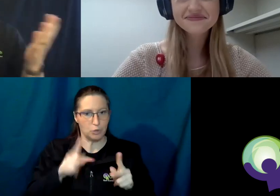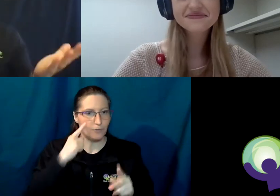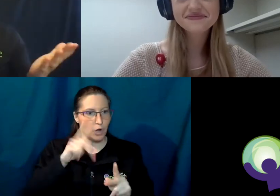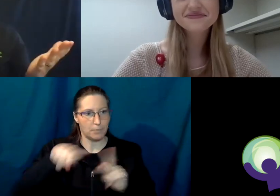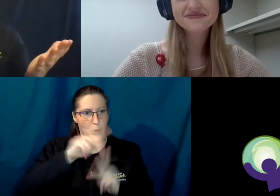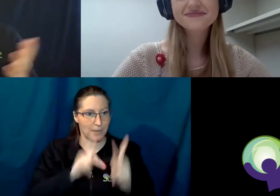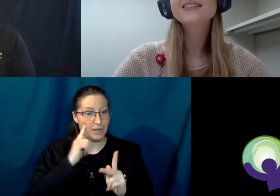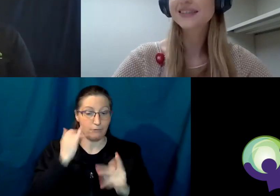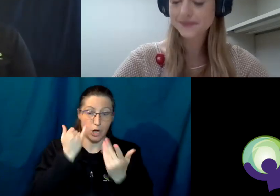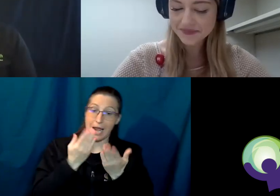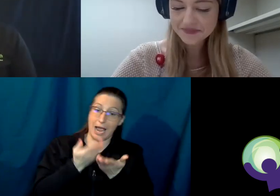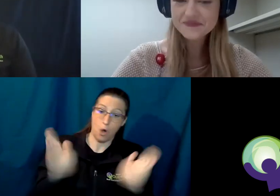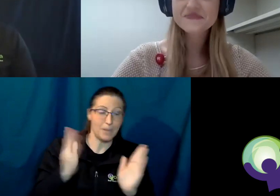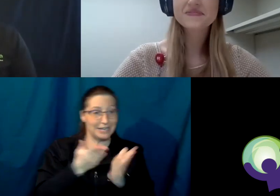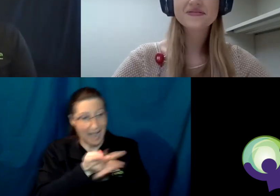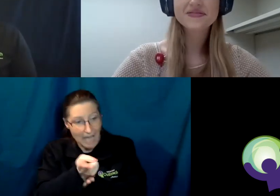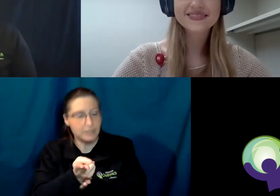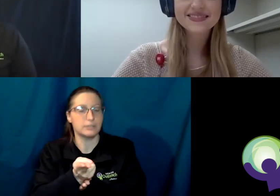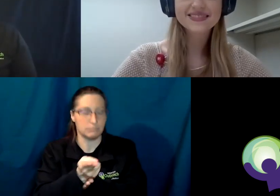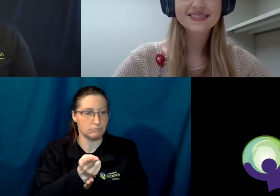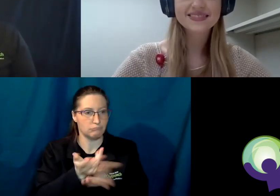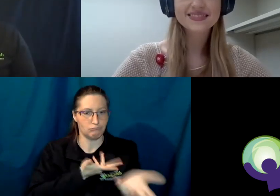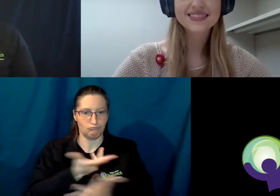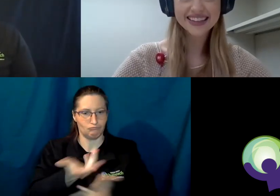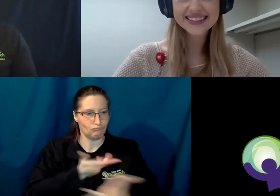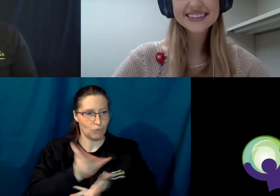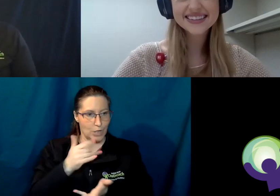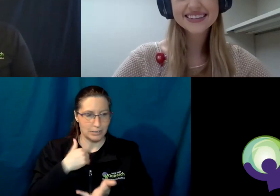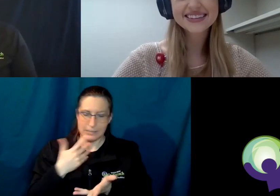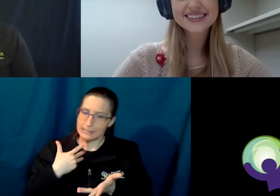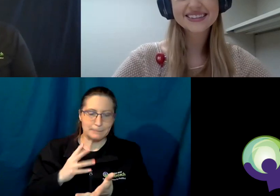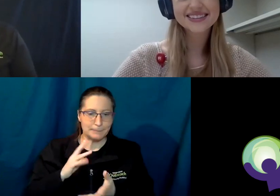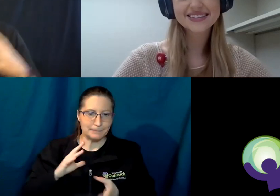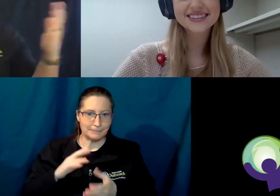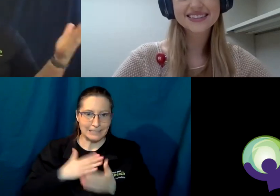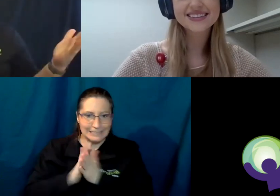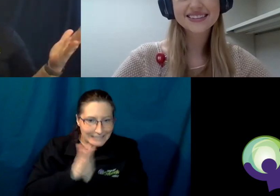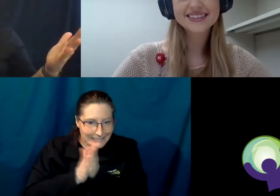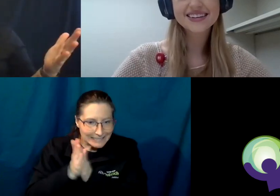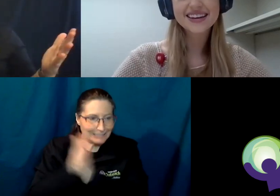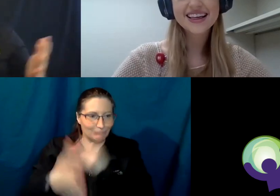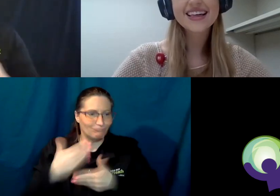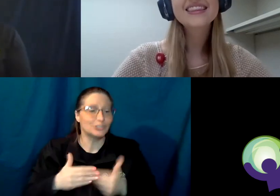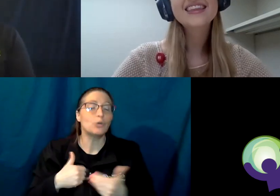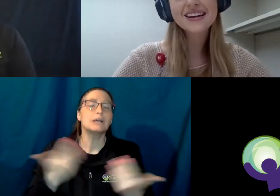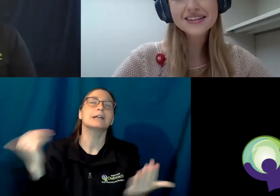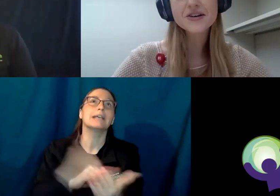open and willing to take that jump and make that application. So again thank you Jordenne,